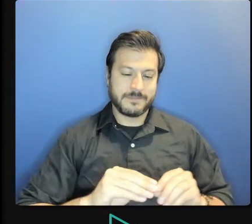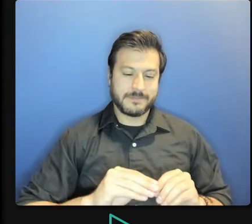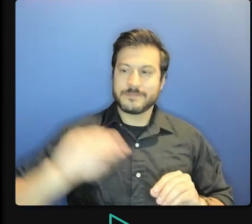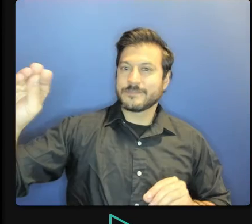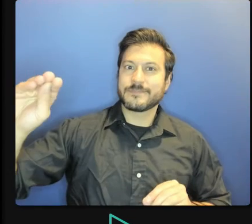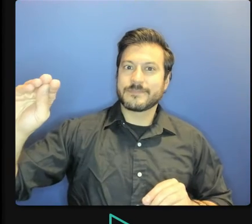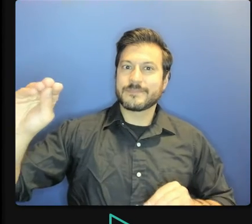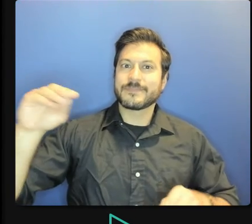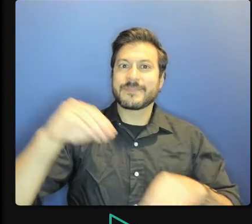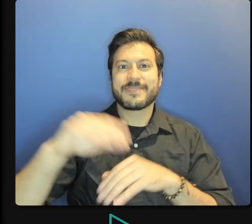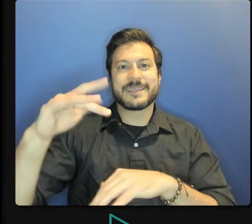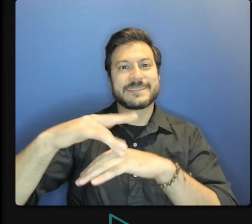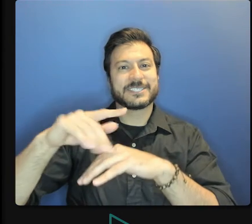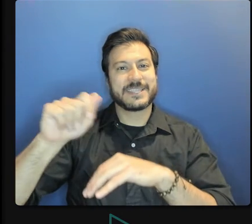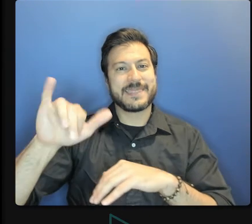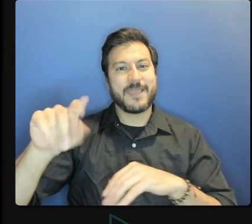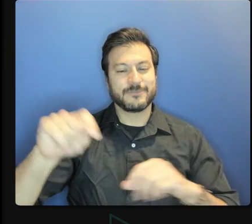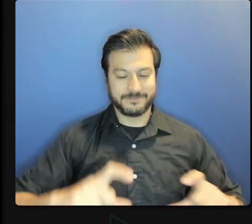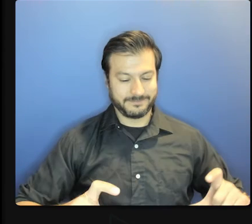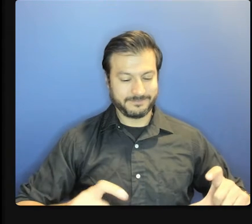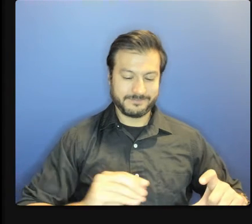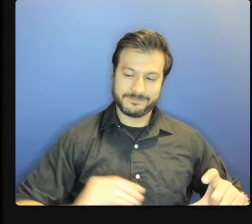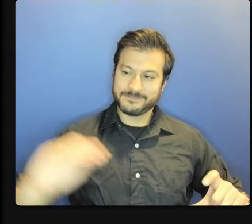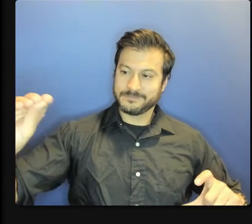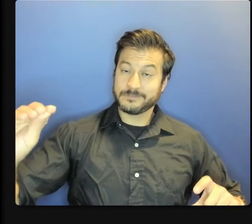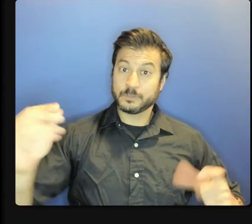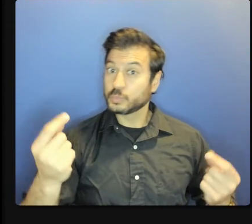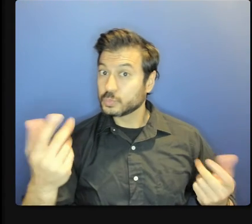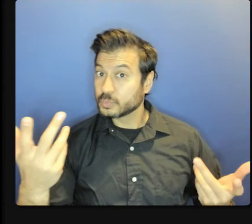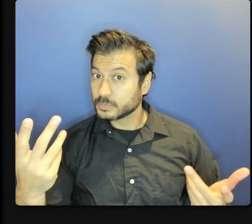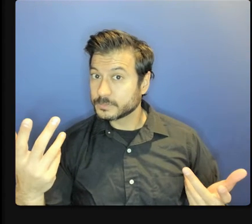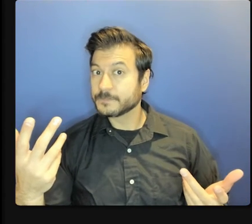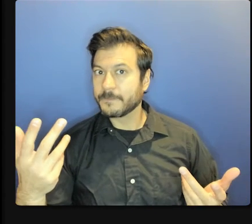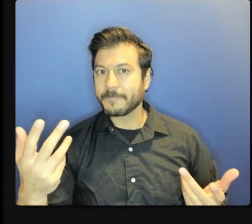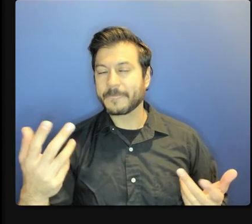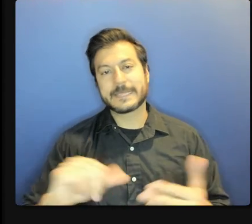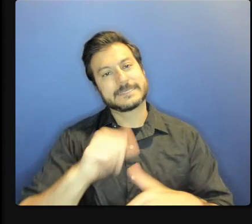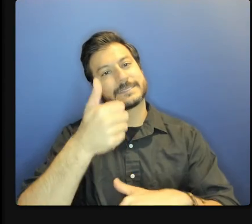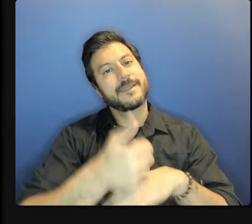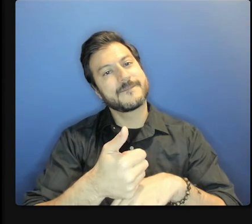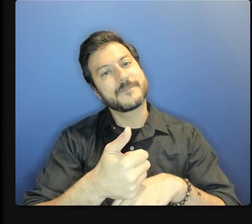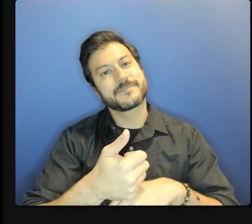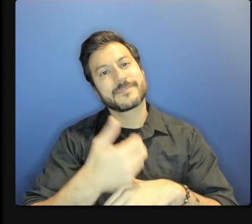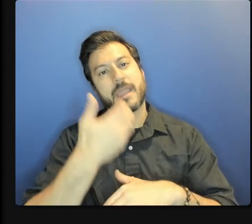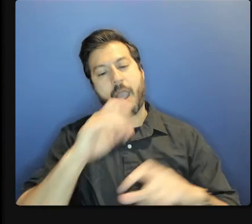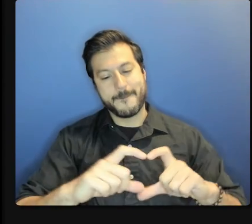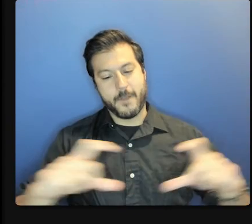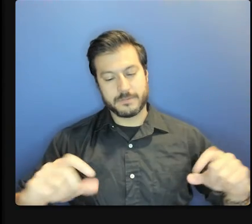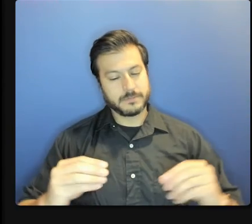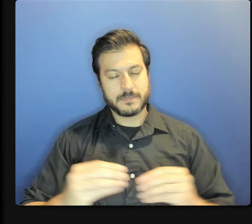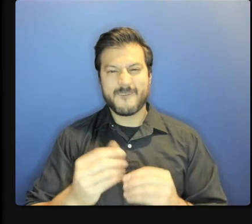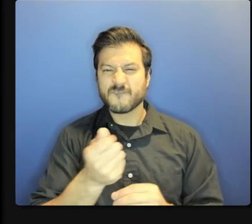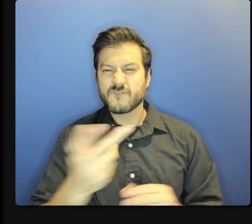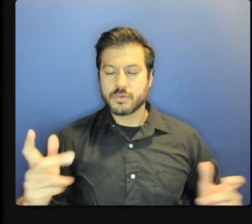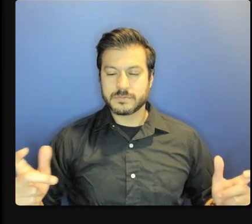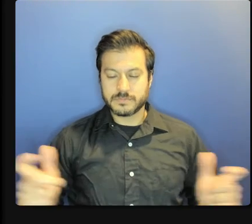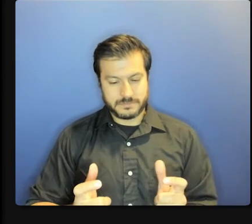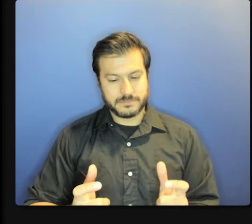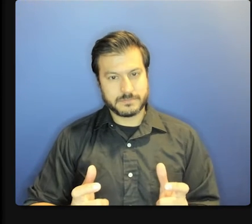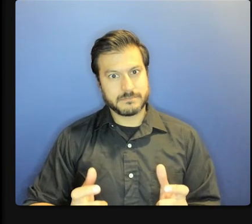are moved out of that hotbar, and into the touch layout. What does that do? It sets it up so that the hotbar has fewer items in it